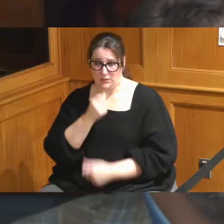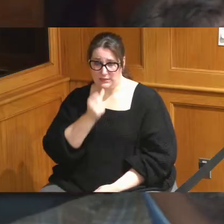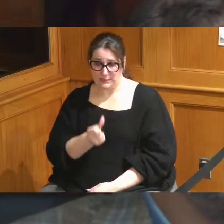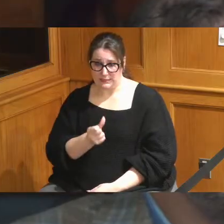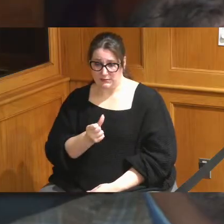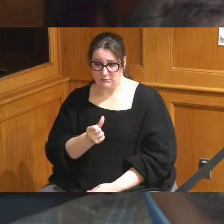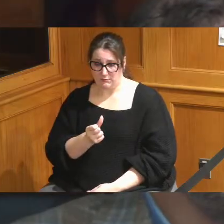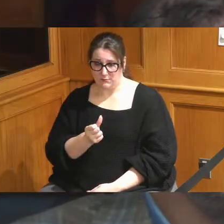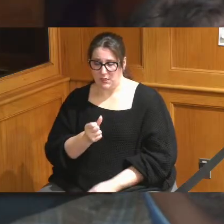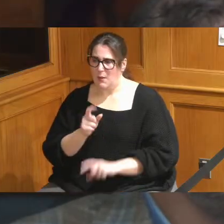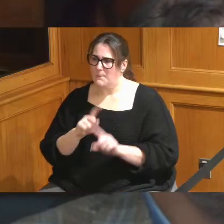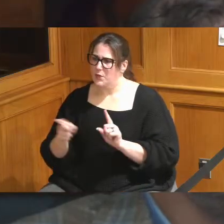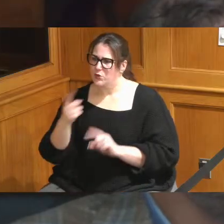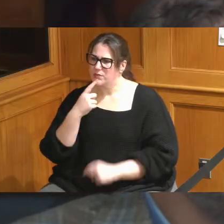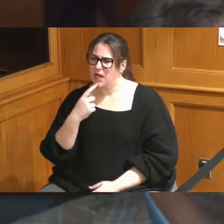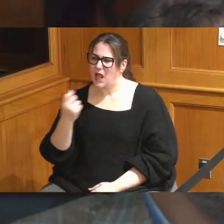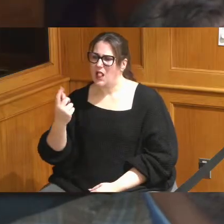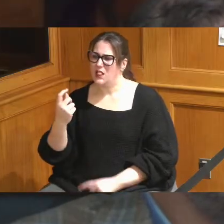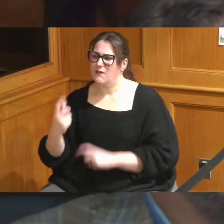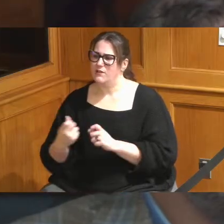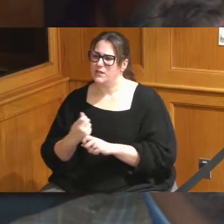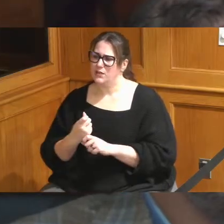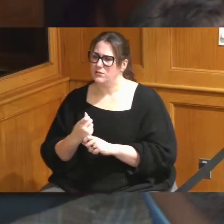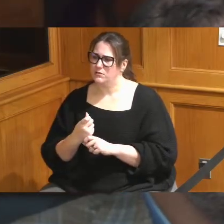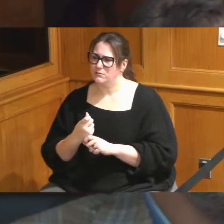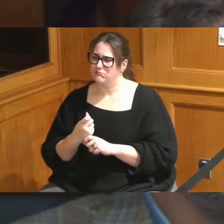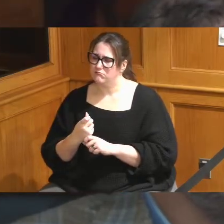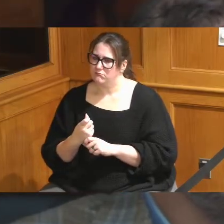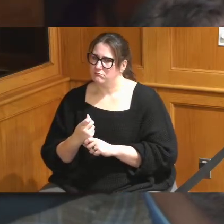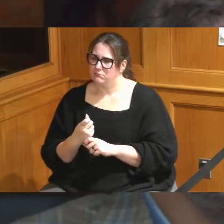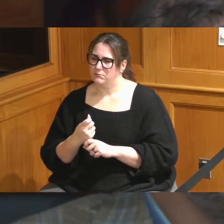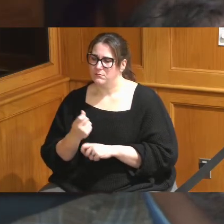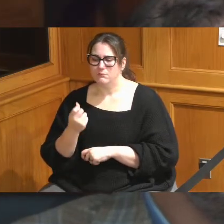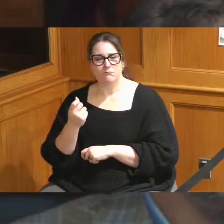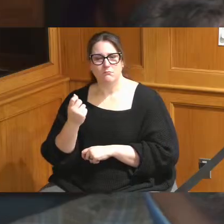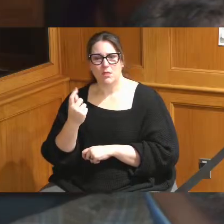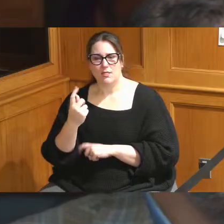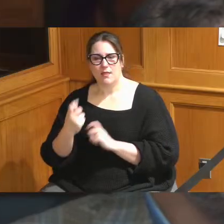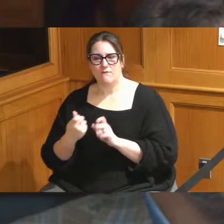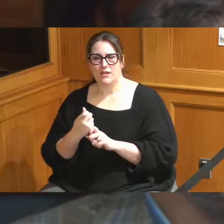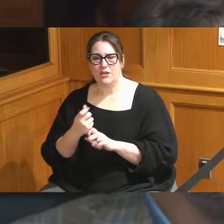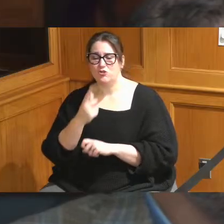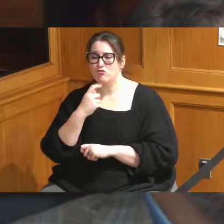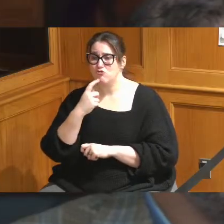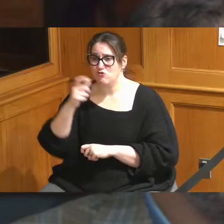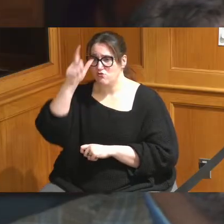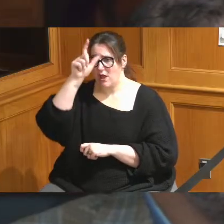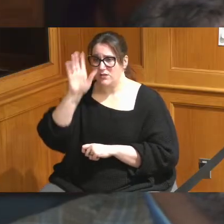years. In about 11 years, the Reds, they will be up for a new negotiation. And so with the Bengals